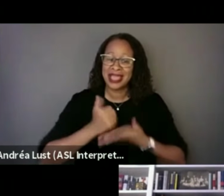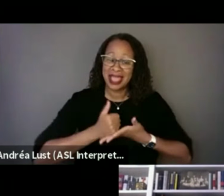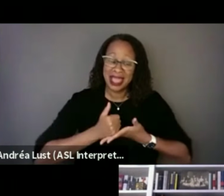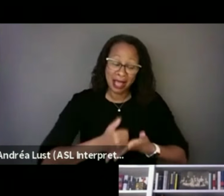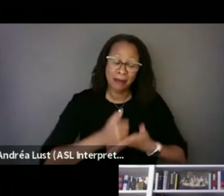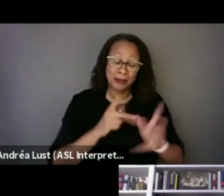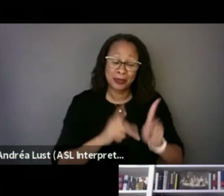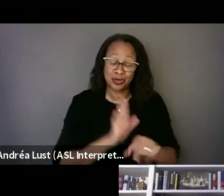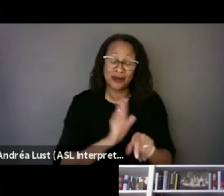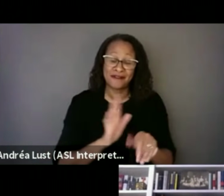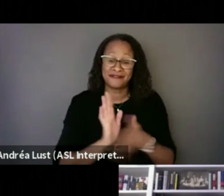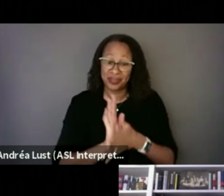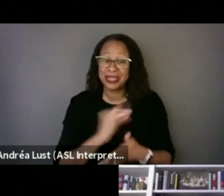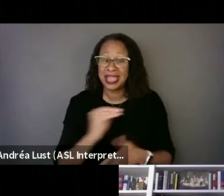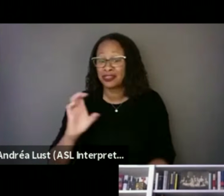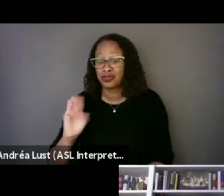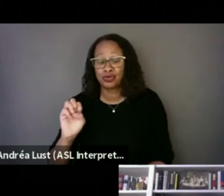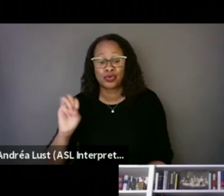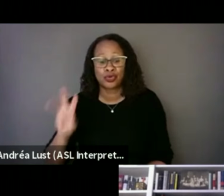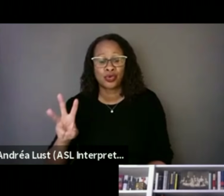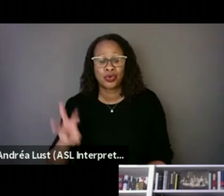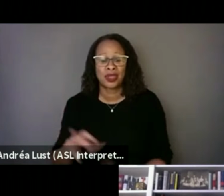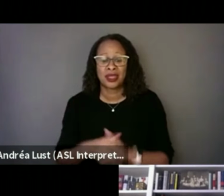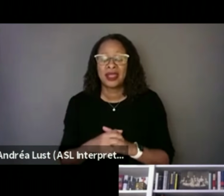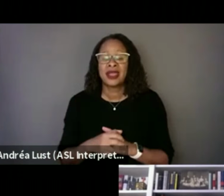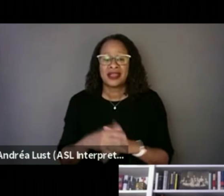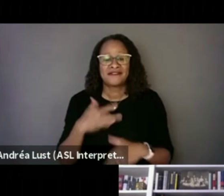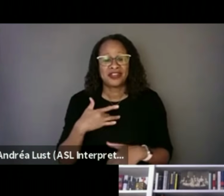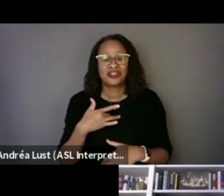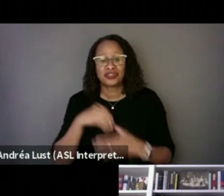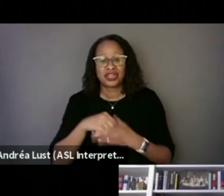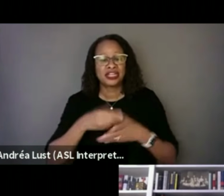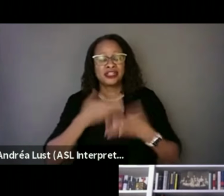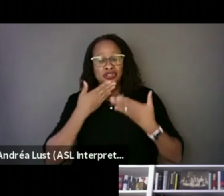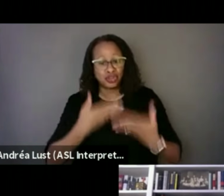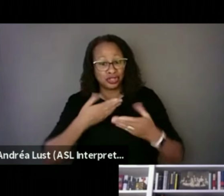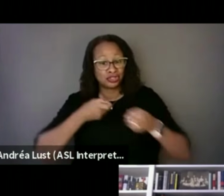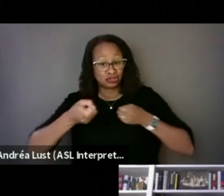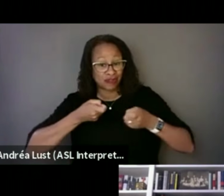and the crew feel like they're in good directing hands. And that I'm not going to ask for things